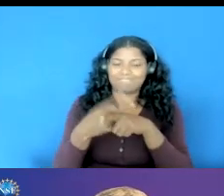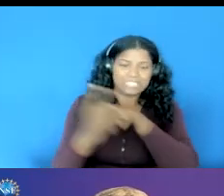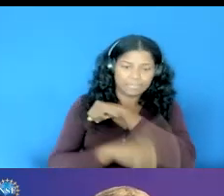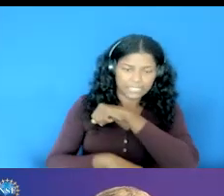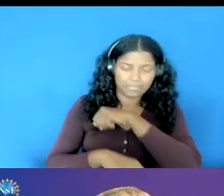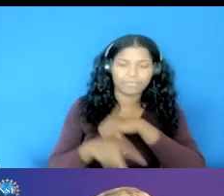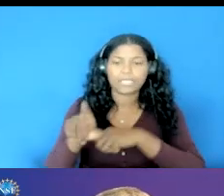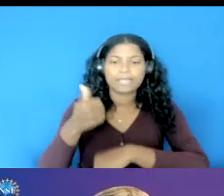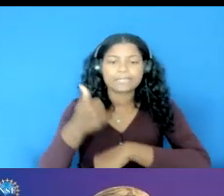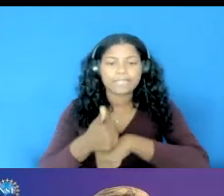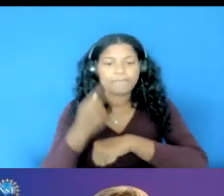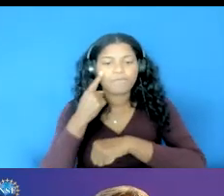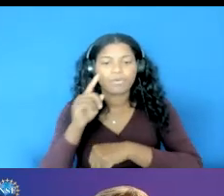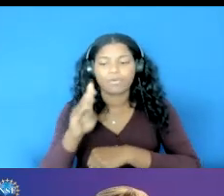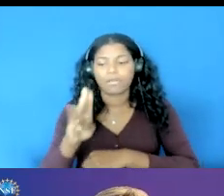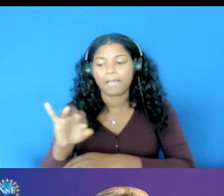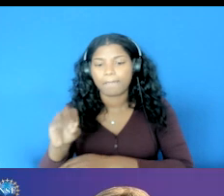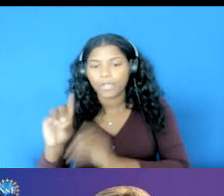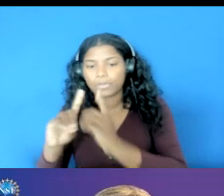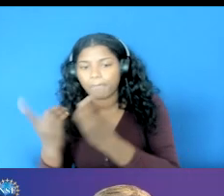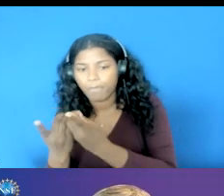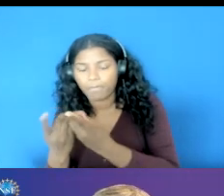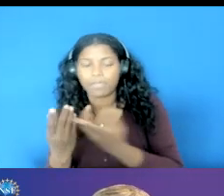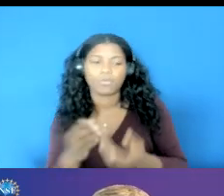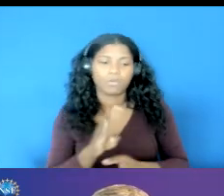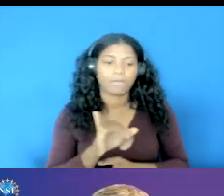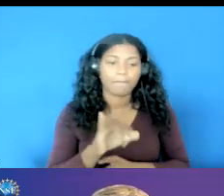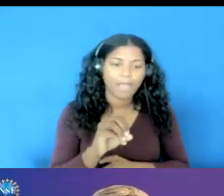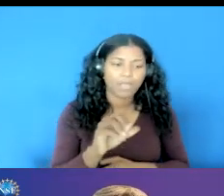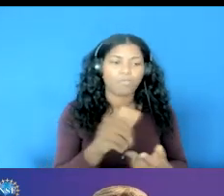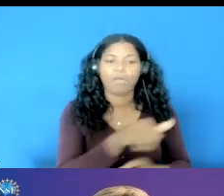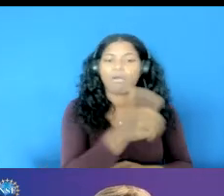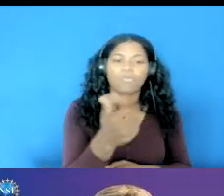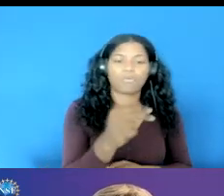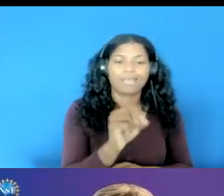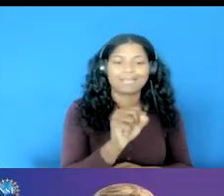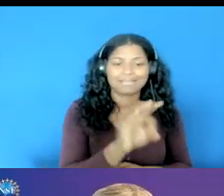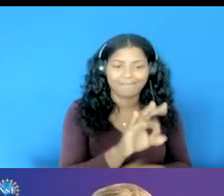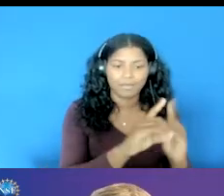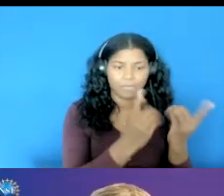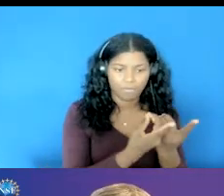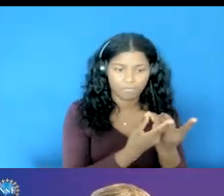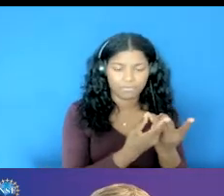between the BIO divisions, or between BIO and other NSF directorates, or between BIO and other funding agencies.